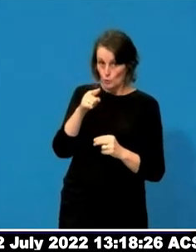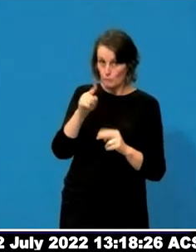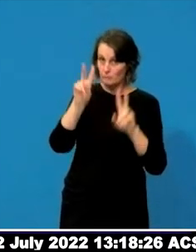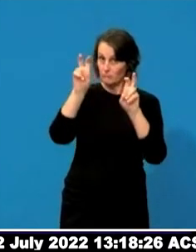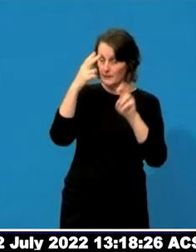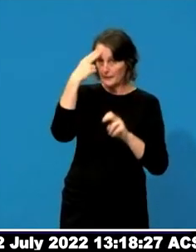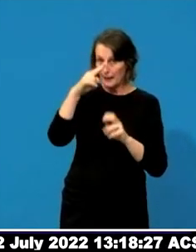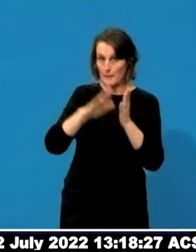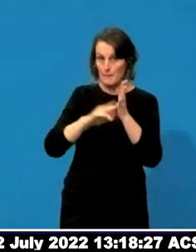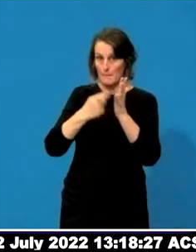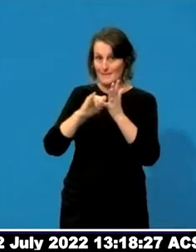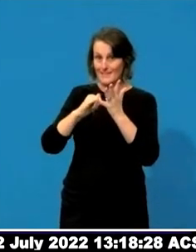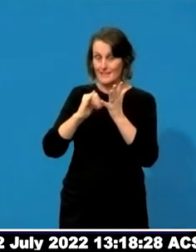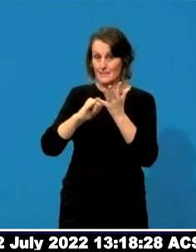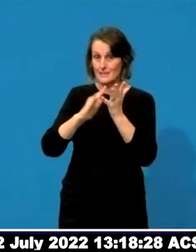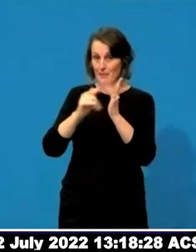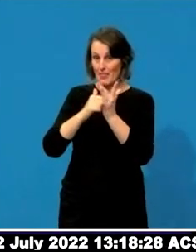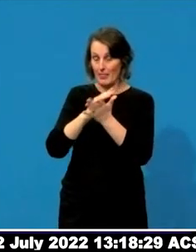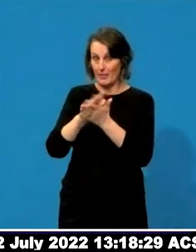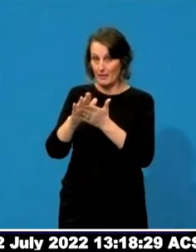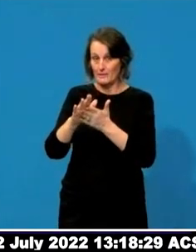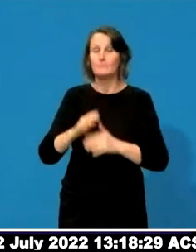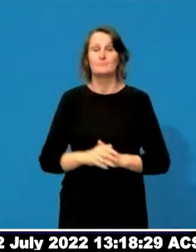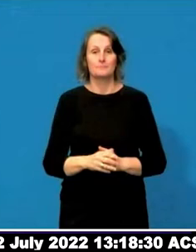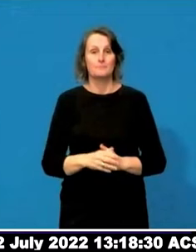That's the preferred designation? Yes. Okay.